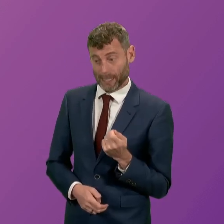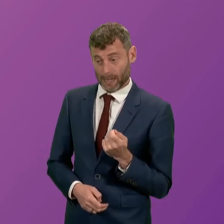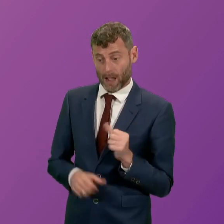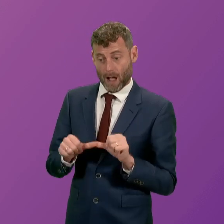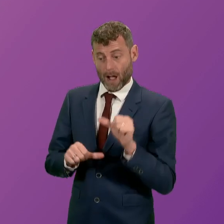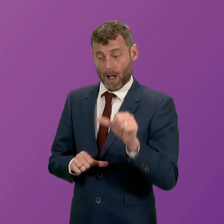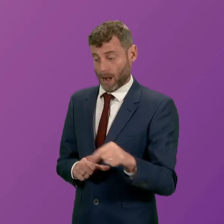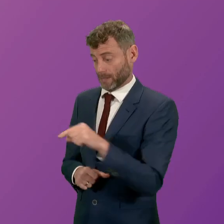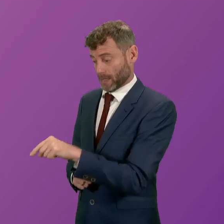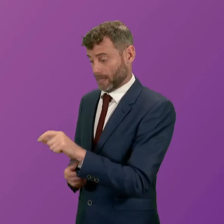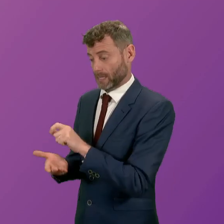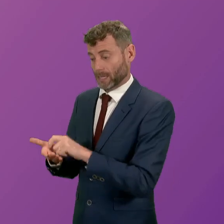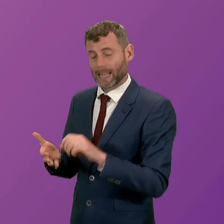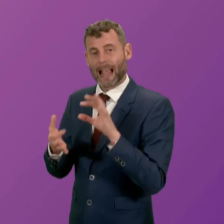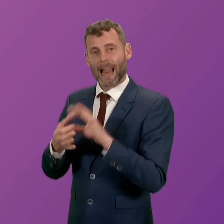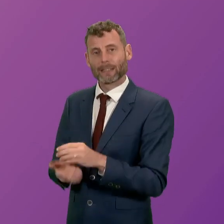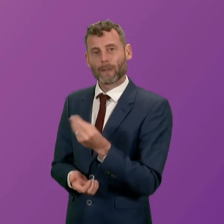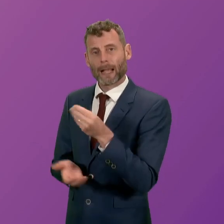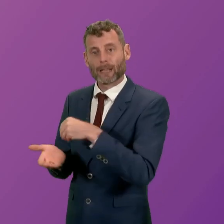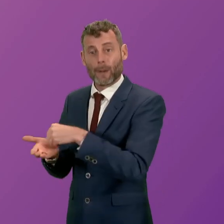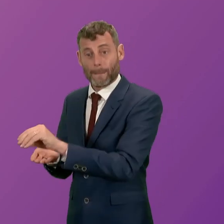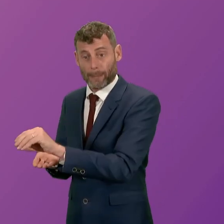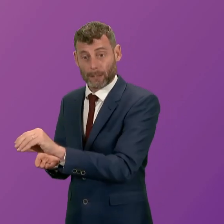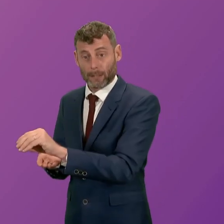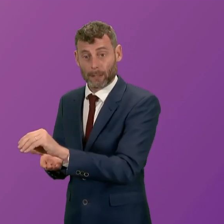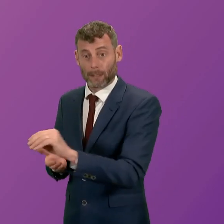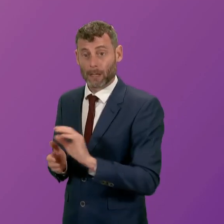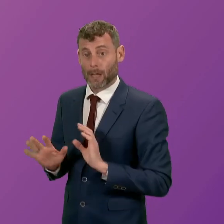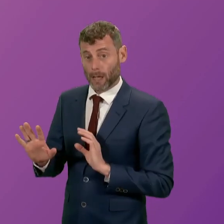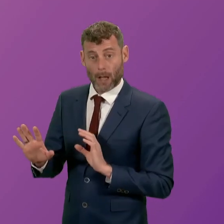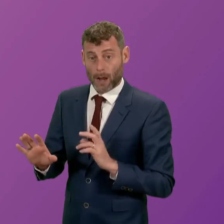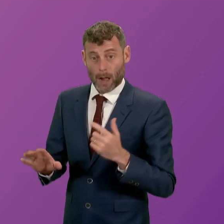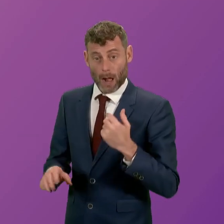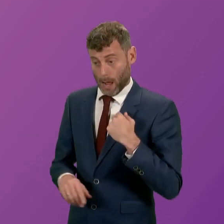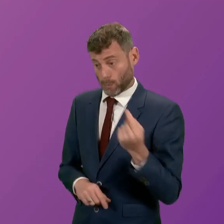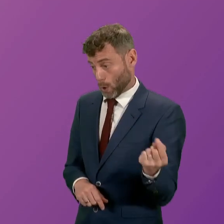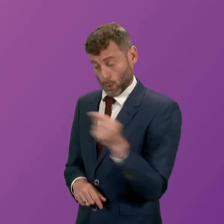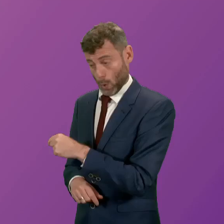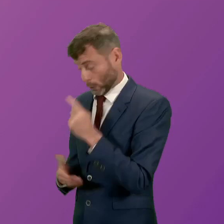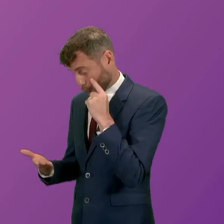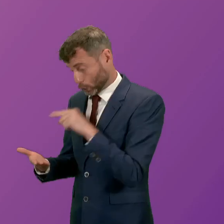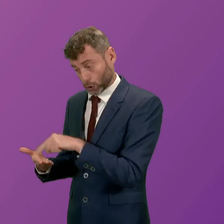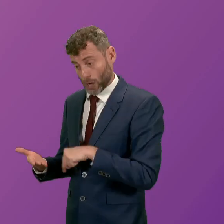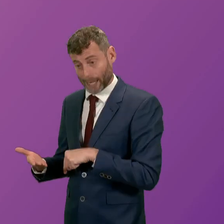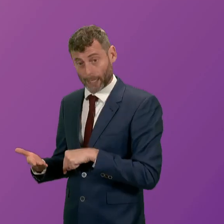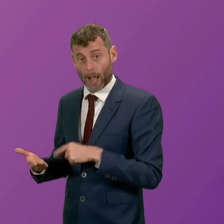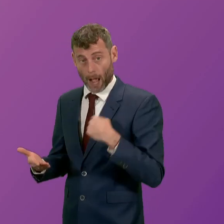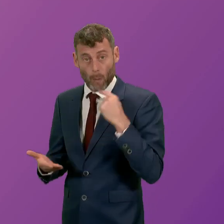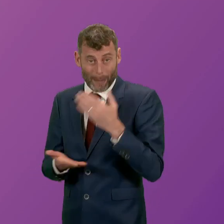in terms of the cash payment that has been made, as a consequence of the recent uplift. I will go and check that, and I will make the position clear this afternoon. I am